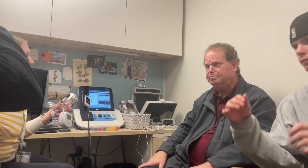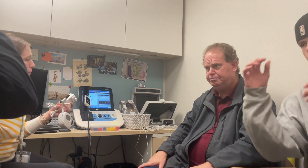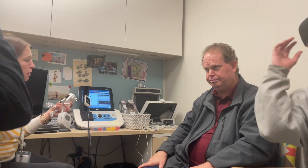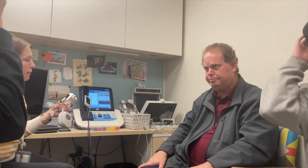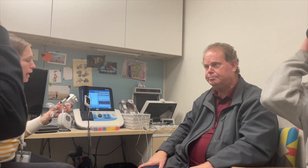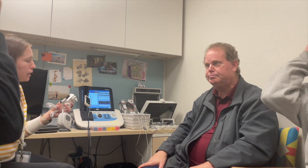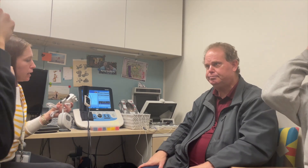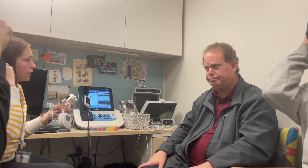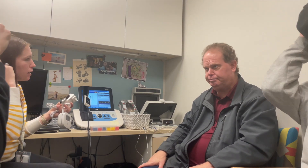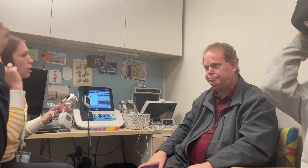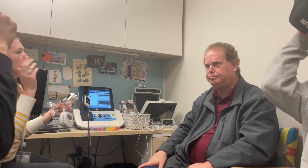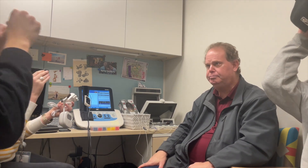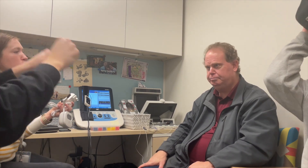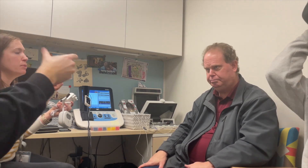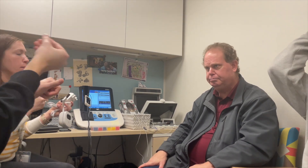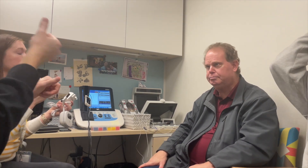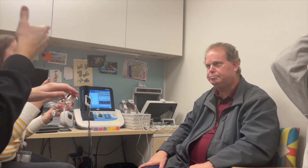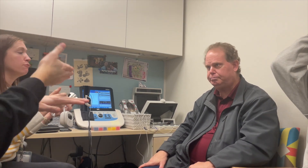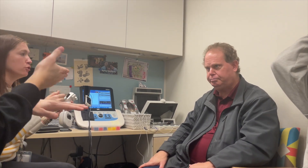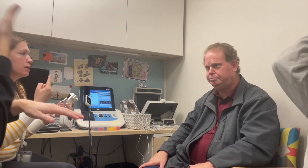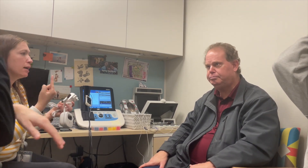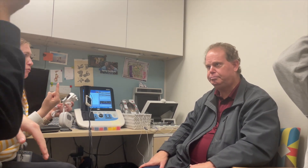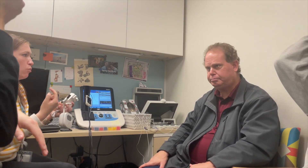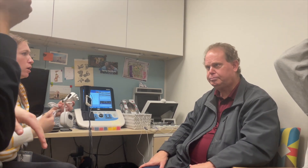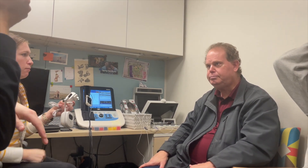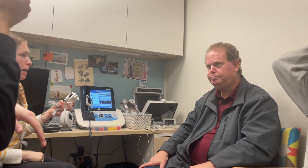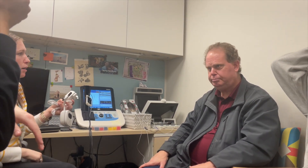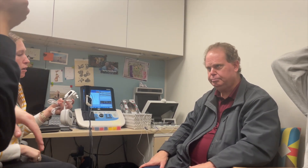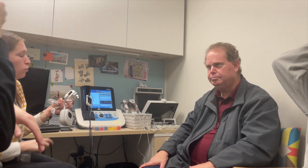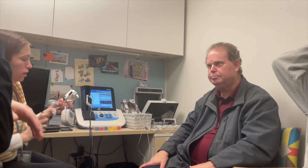a better magnet you will be able to get a full day out of one mag or One